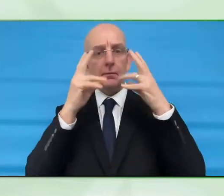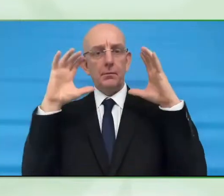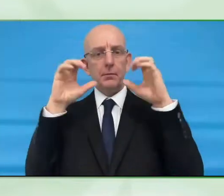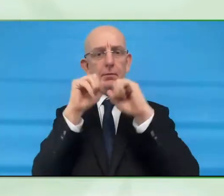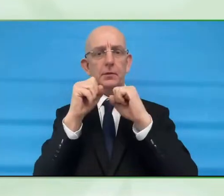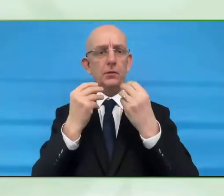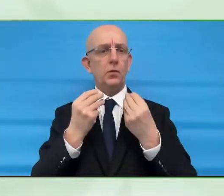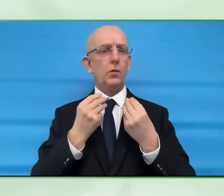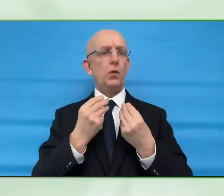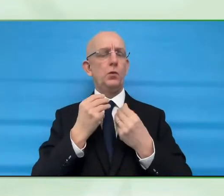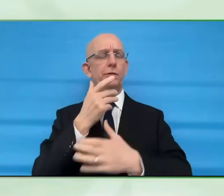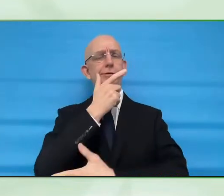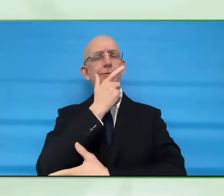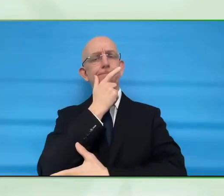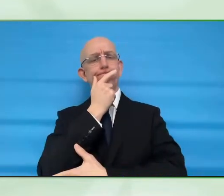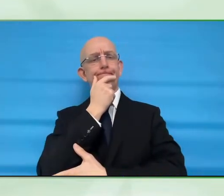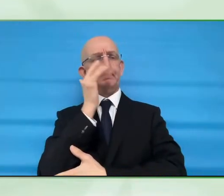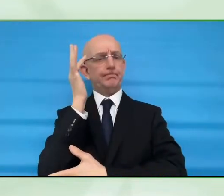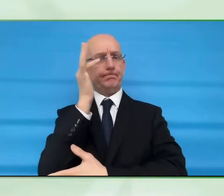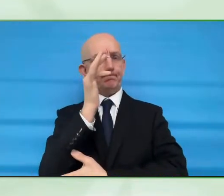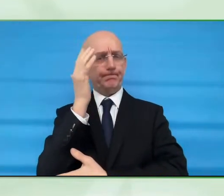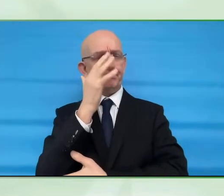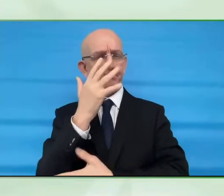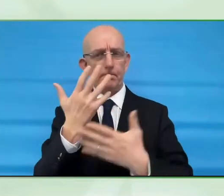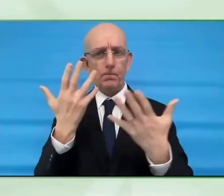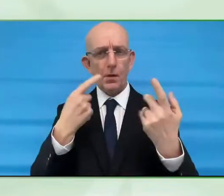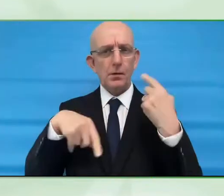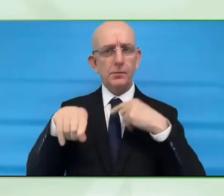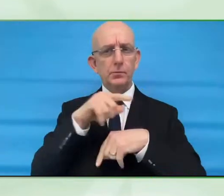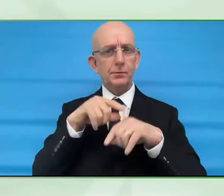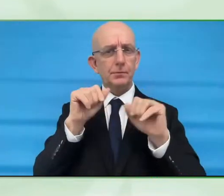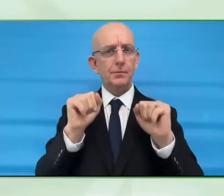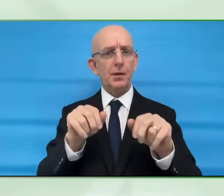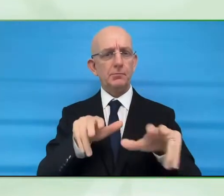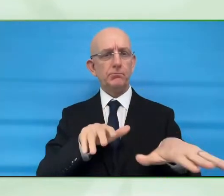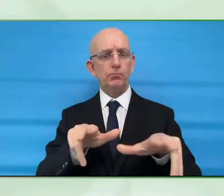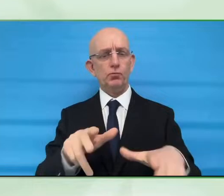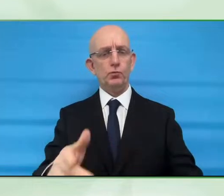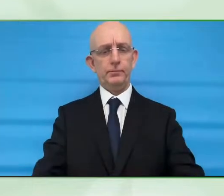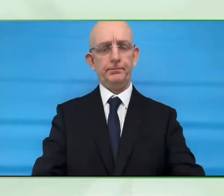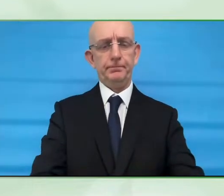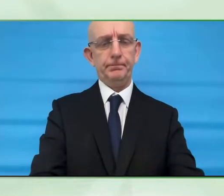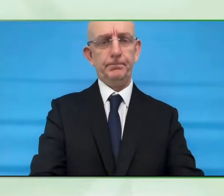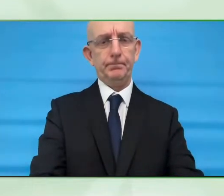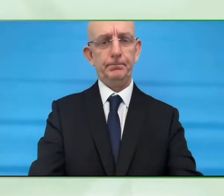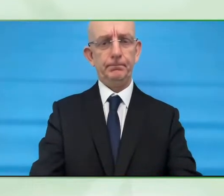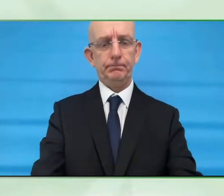First we have Professor Cassandra Runyon from the University of Charleston and also NASA's